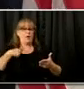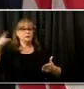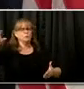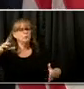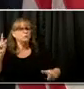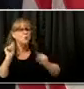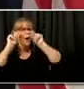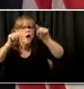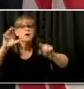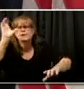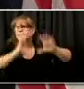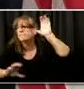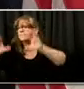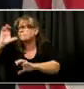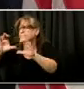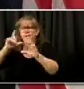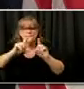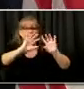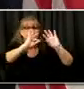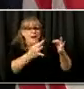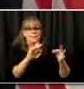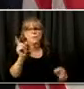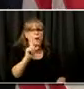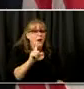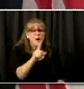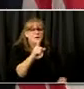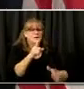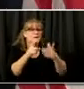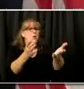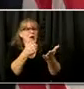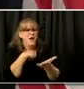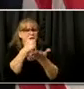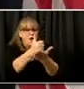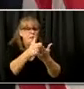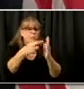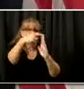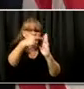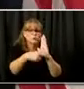program either in person or online we've also announced two million dollars from the colorado